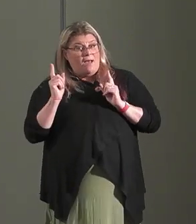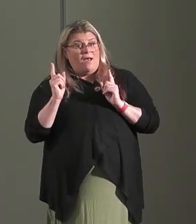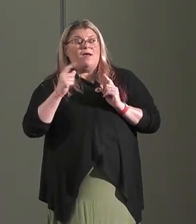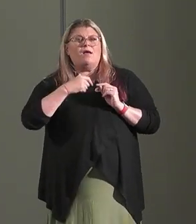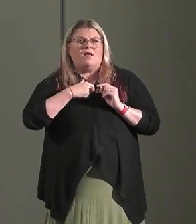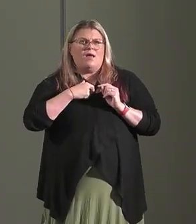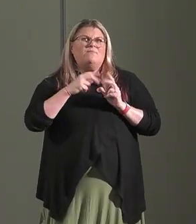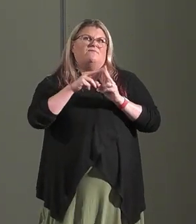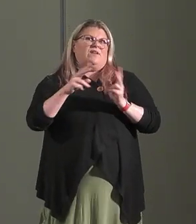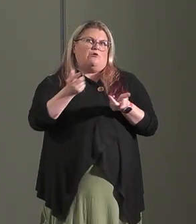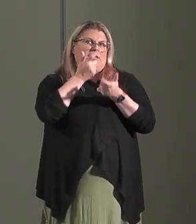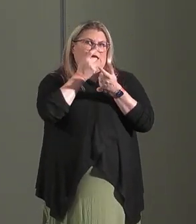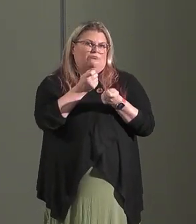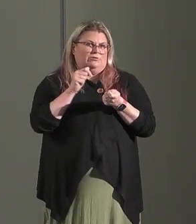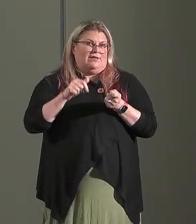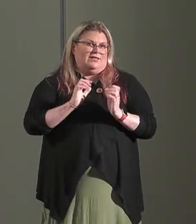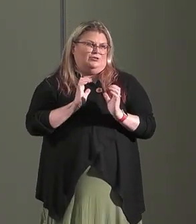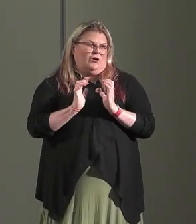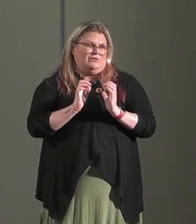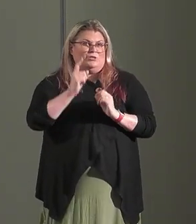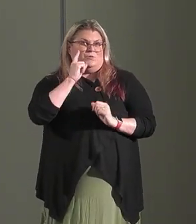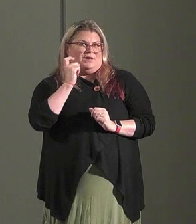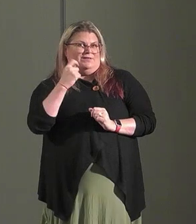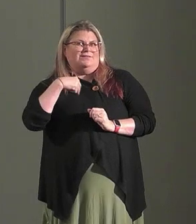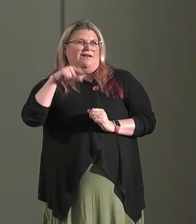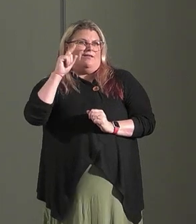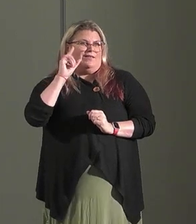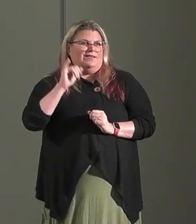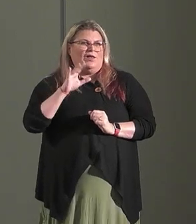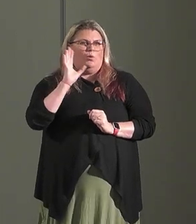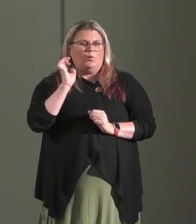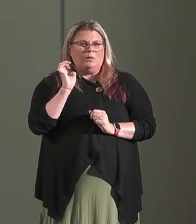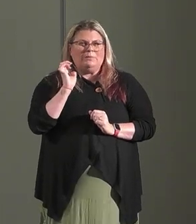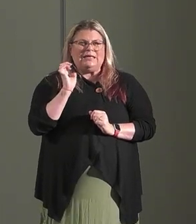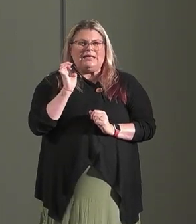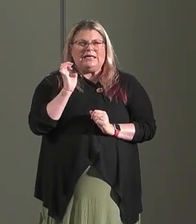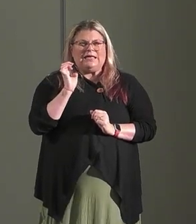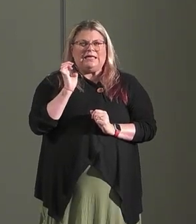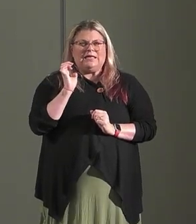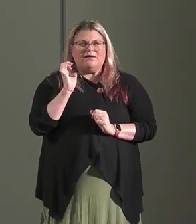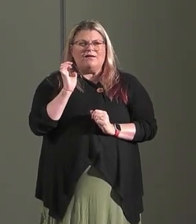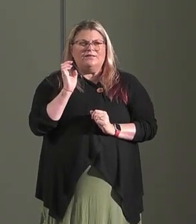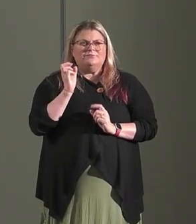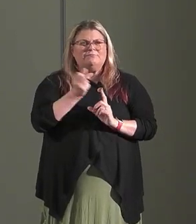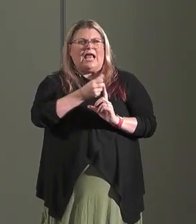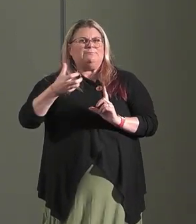interested in this conversation I think that would be kind of certainly maybe expanding our